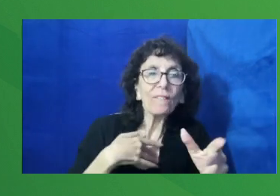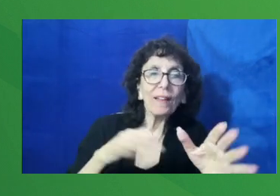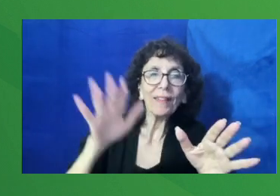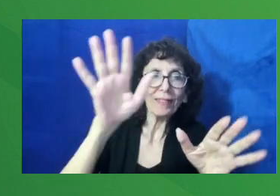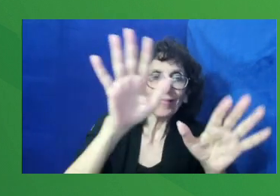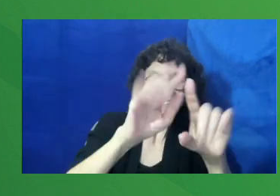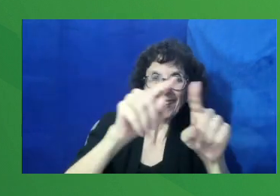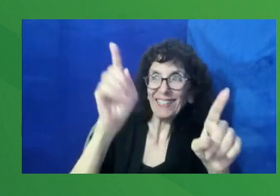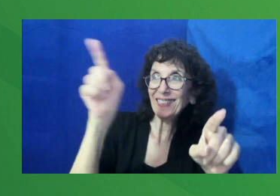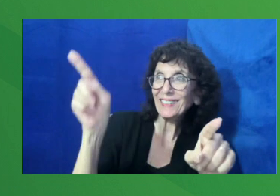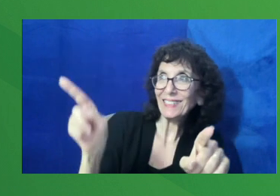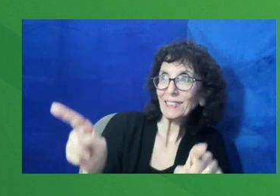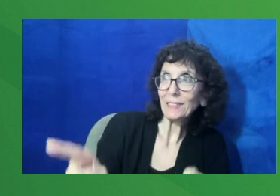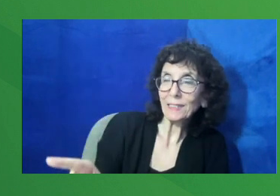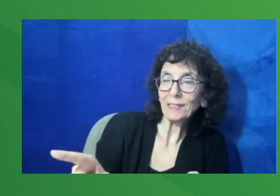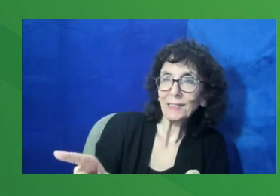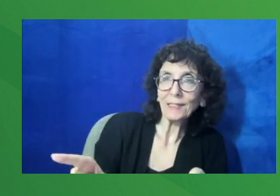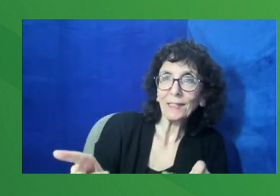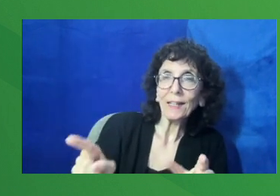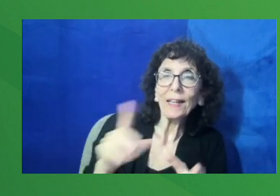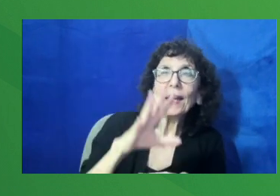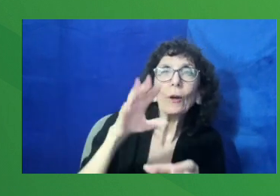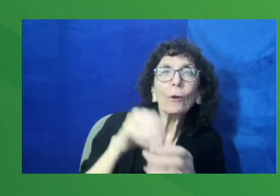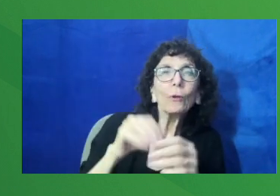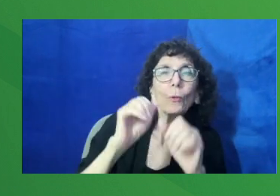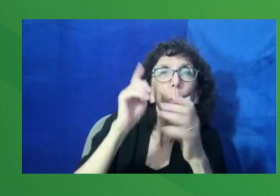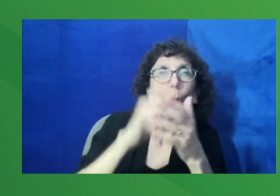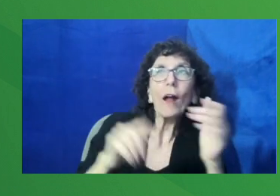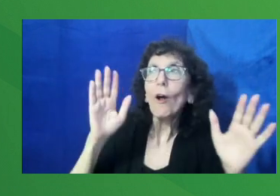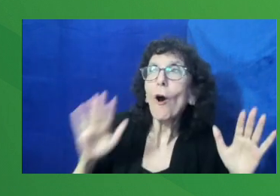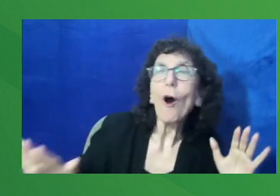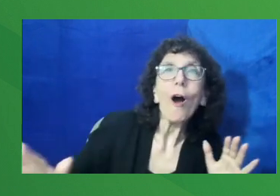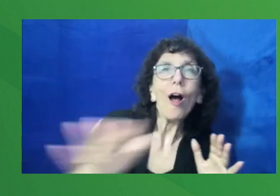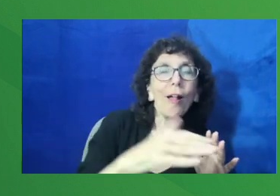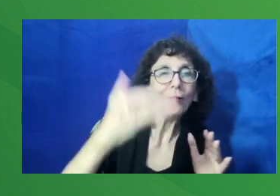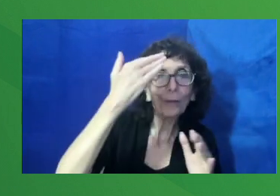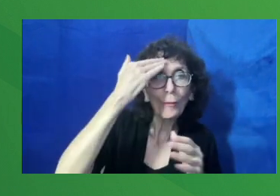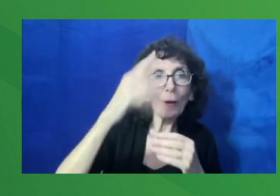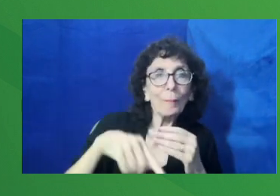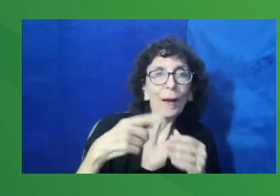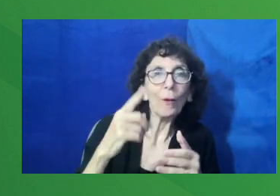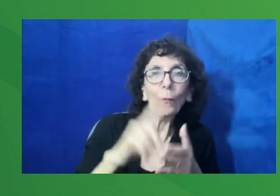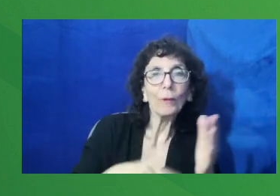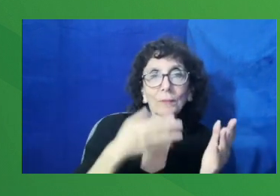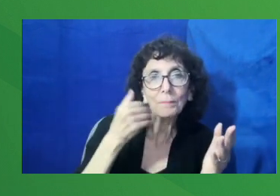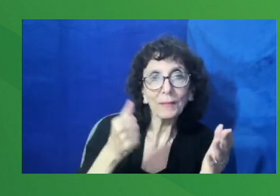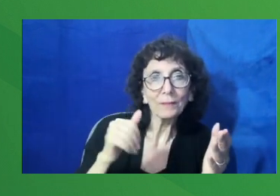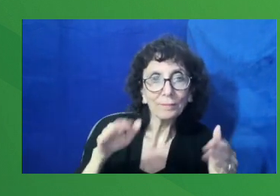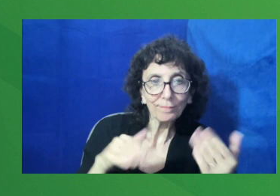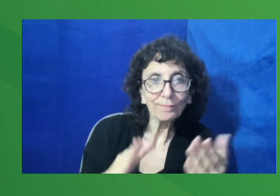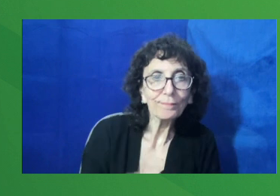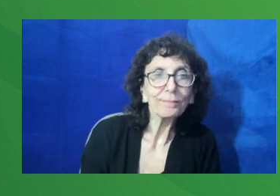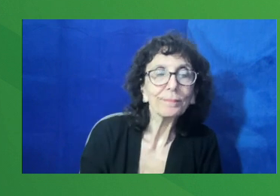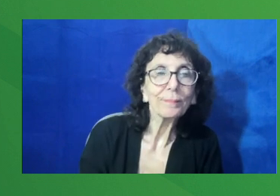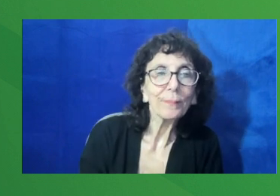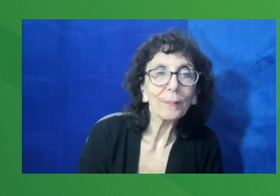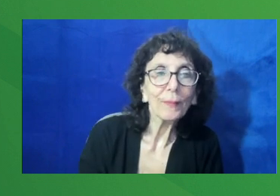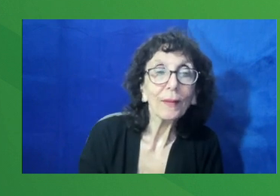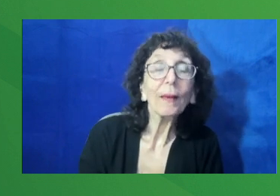wisdom about best practices. Next slide, please. And now we're developing a new set